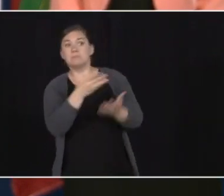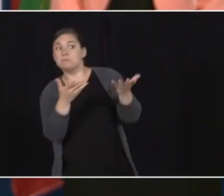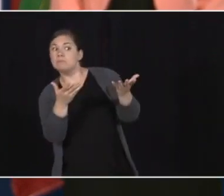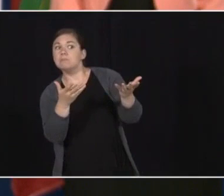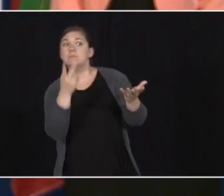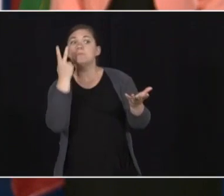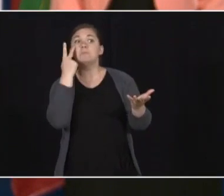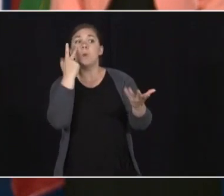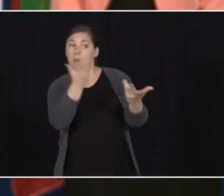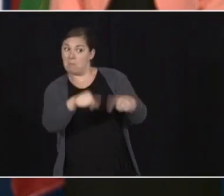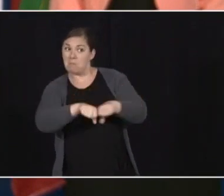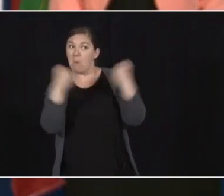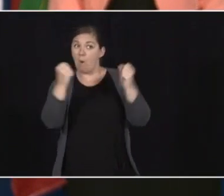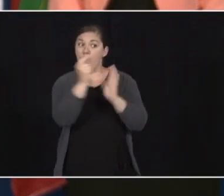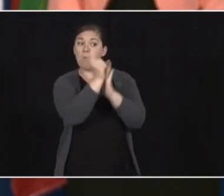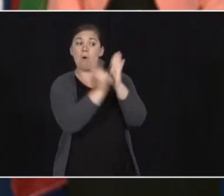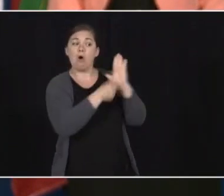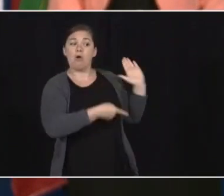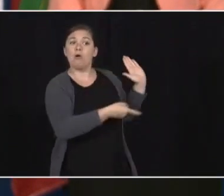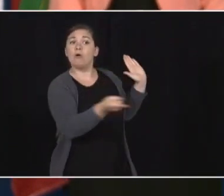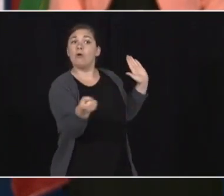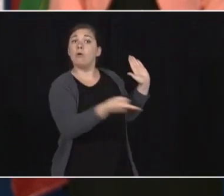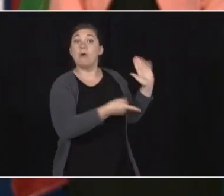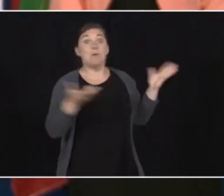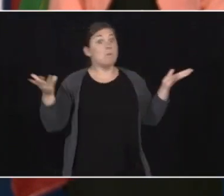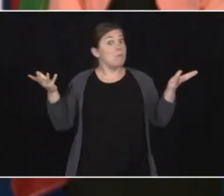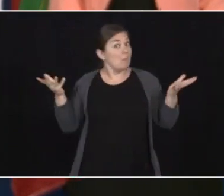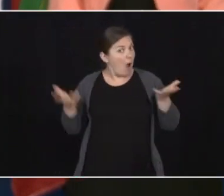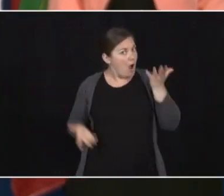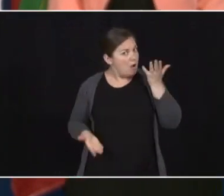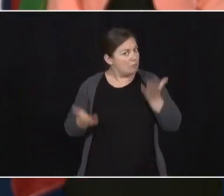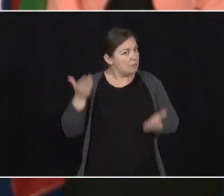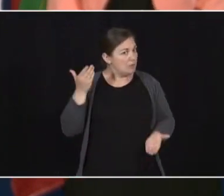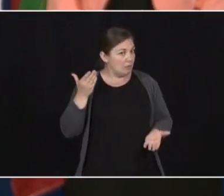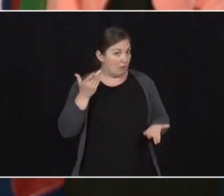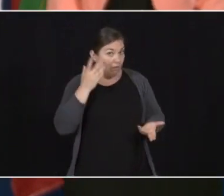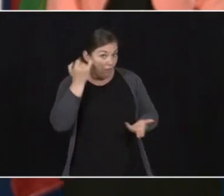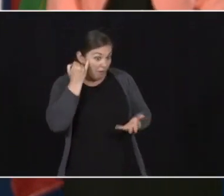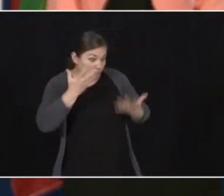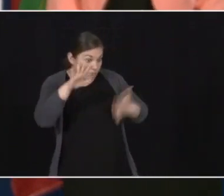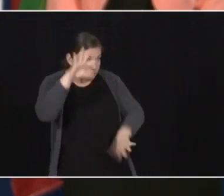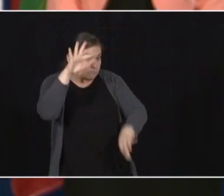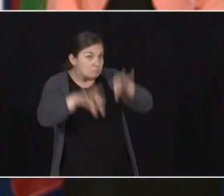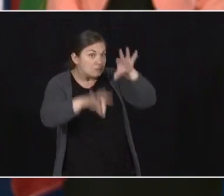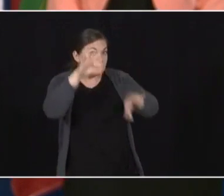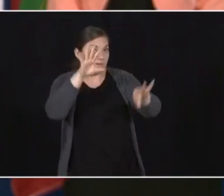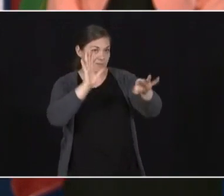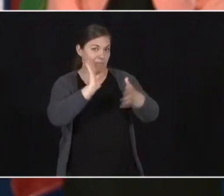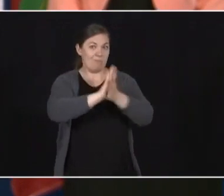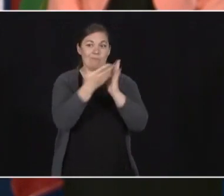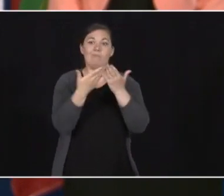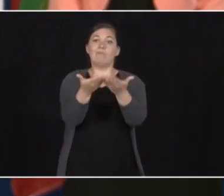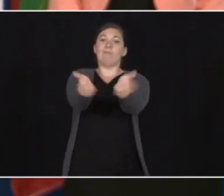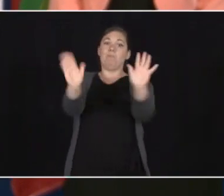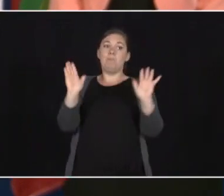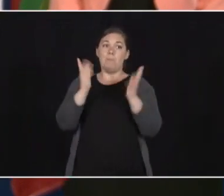These results will be shared with police to look into any possible criminal charges and I will also make the results of these investigations public.